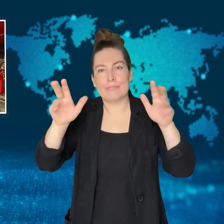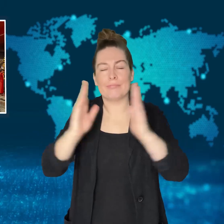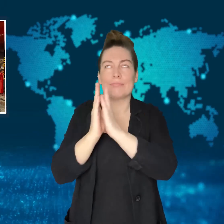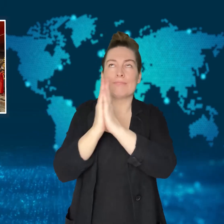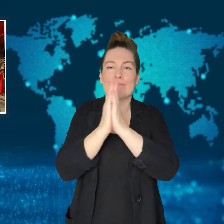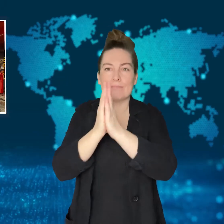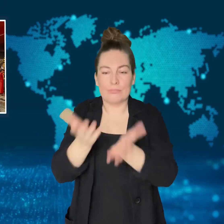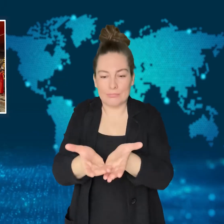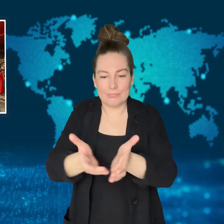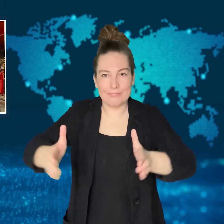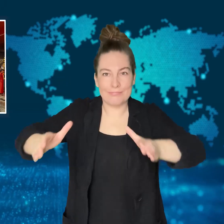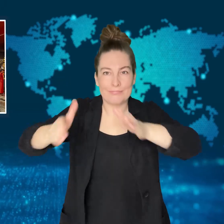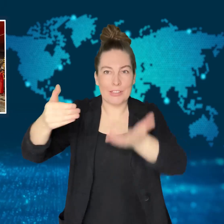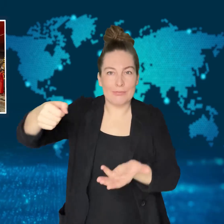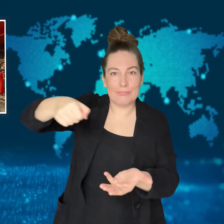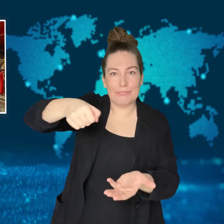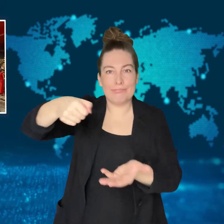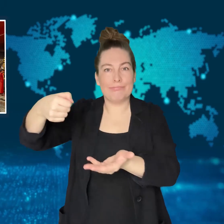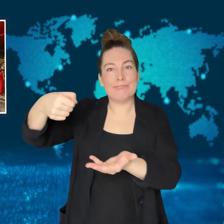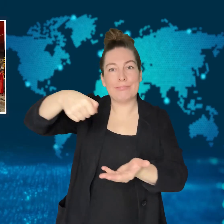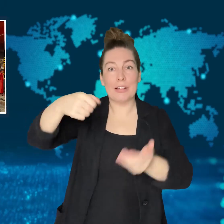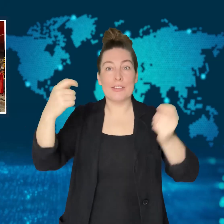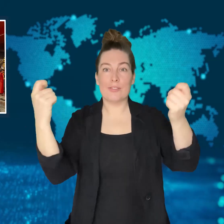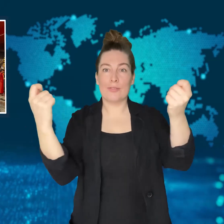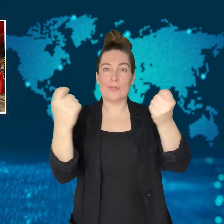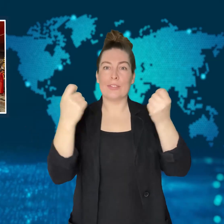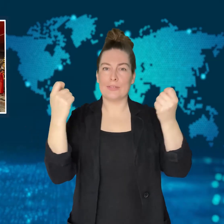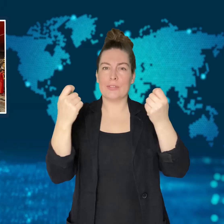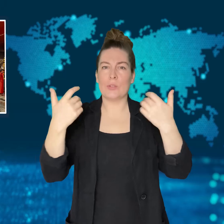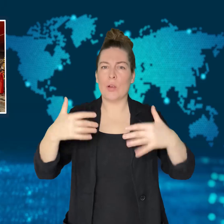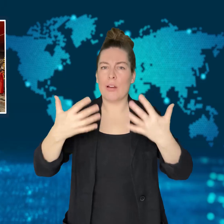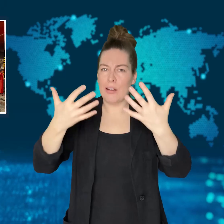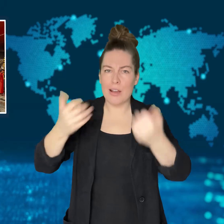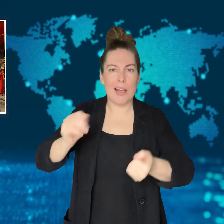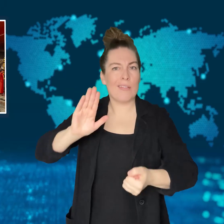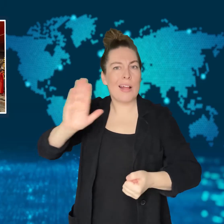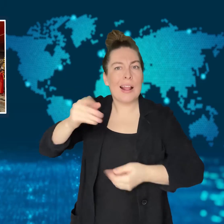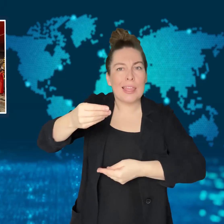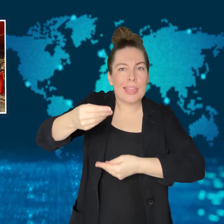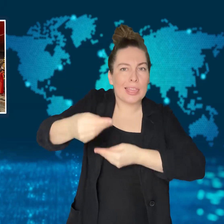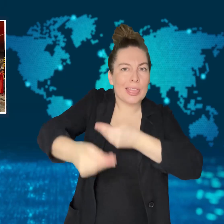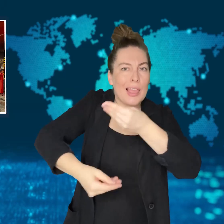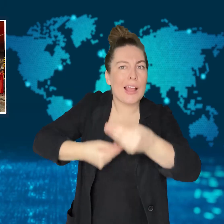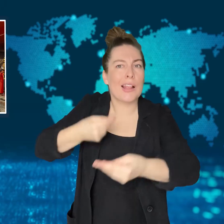the sacred pitcher" and elaborate rituals will